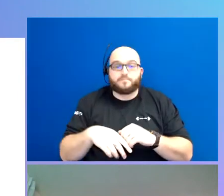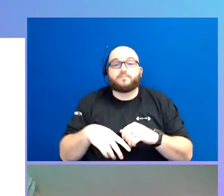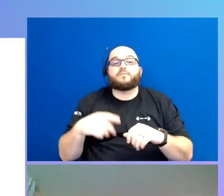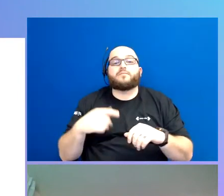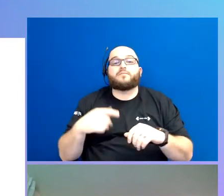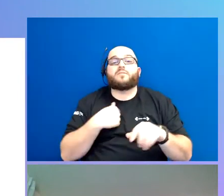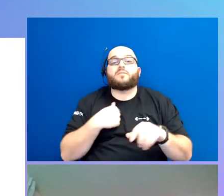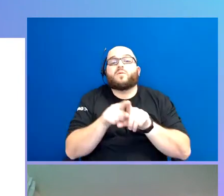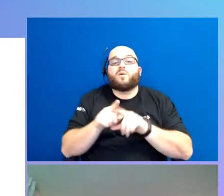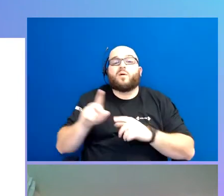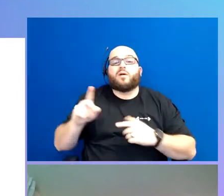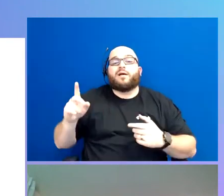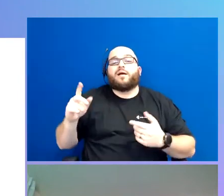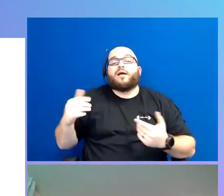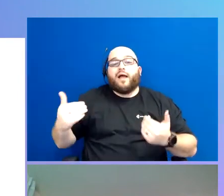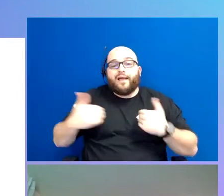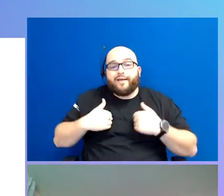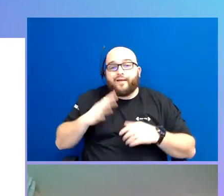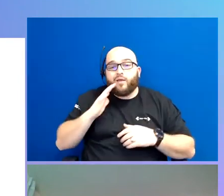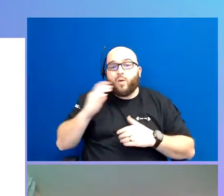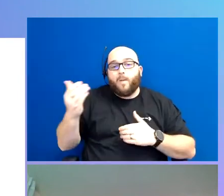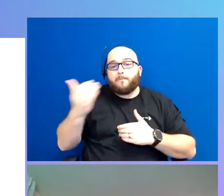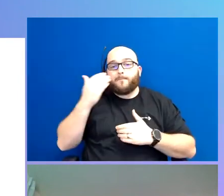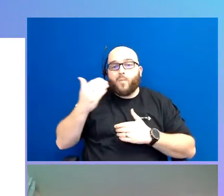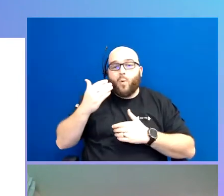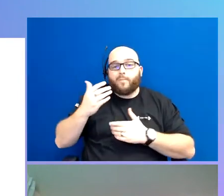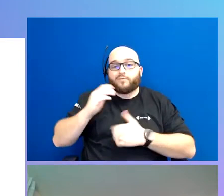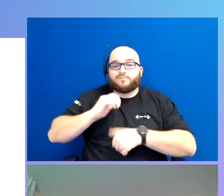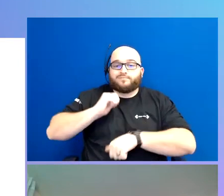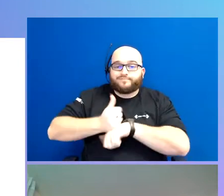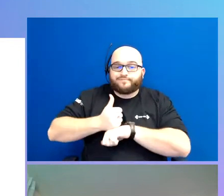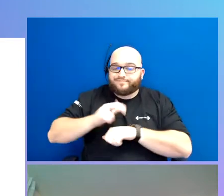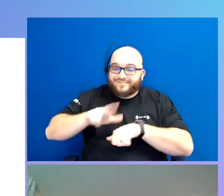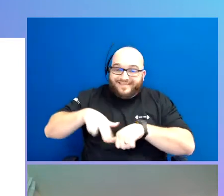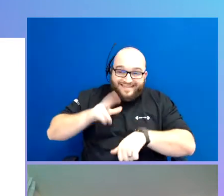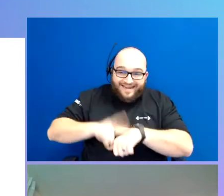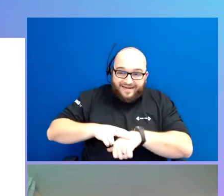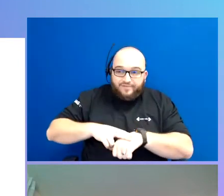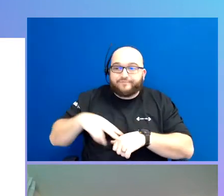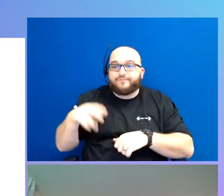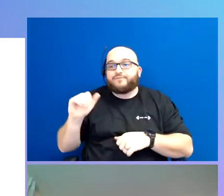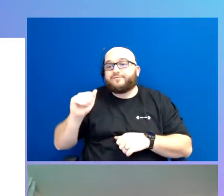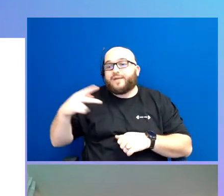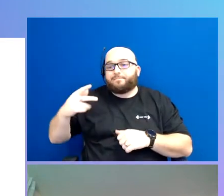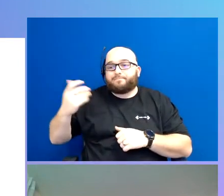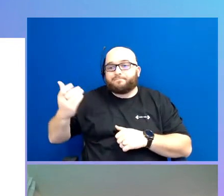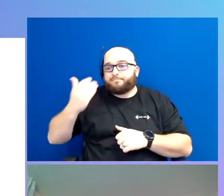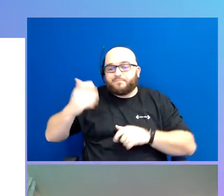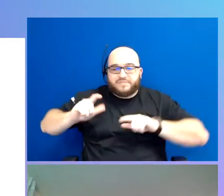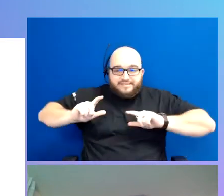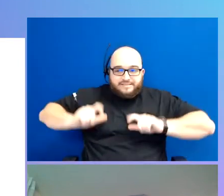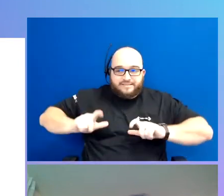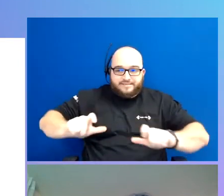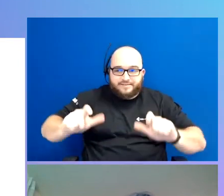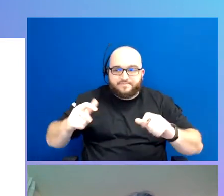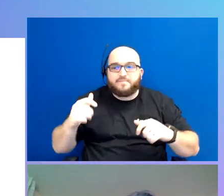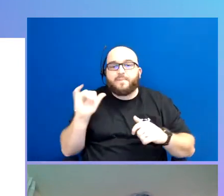based, uh, native app testing that. So we are so that that's,